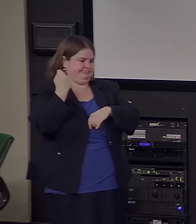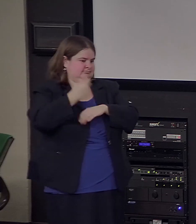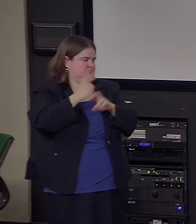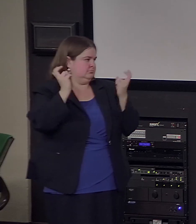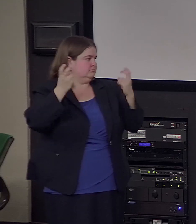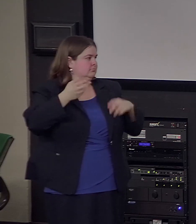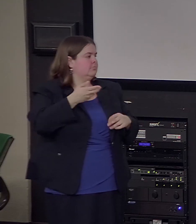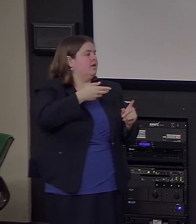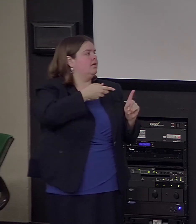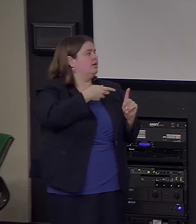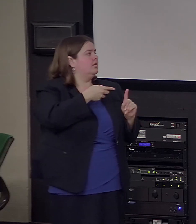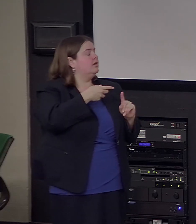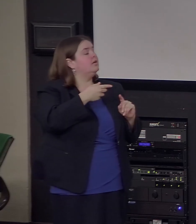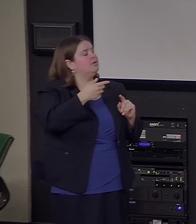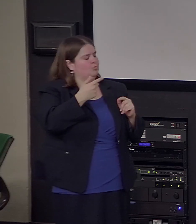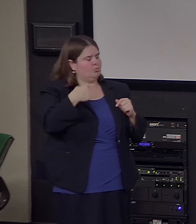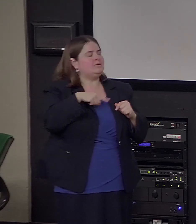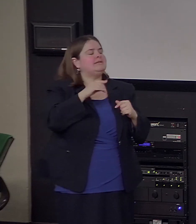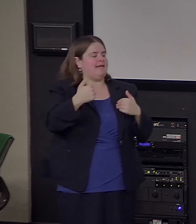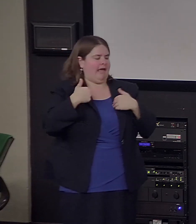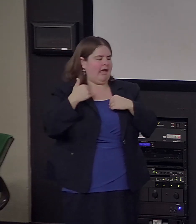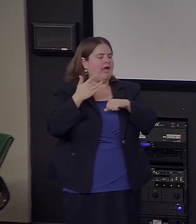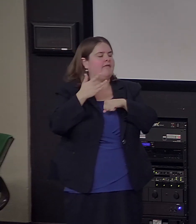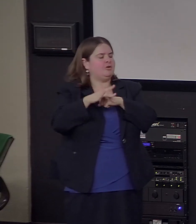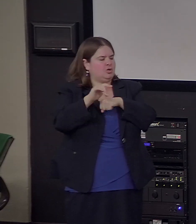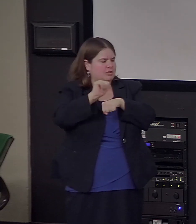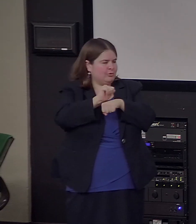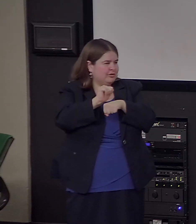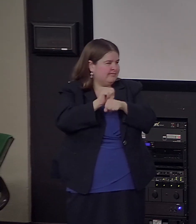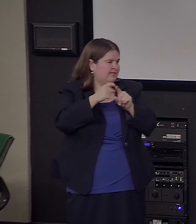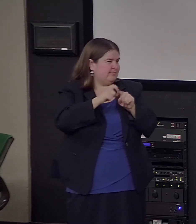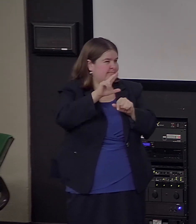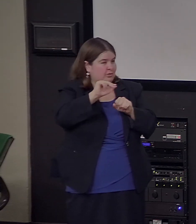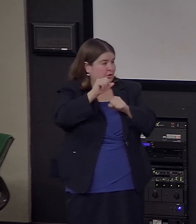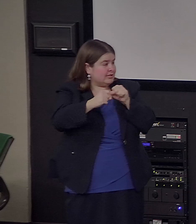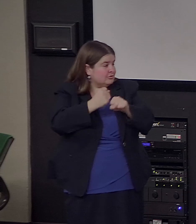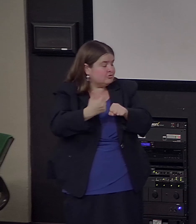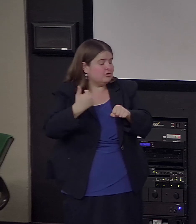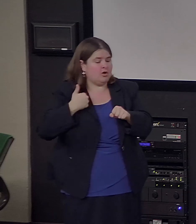There was early, there was work some 30 years ago on depression.